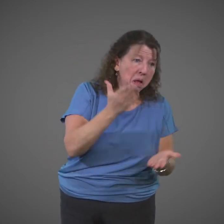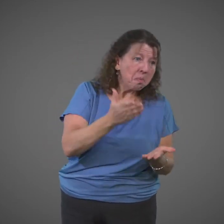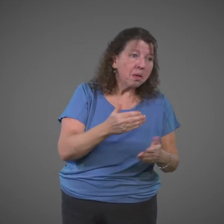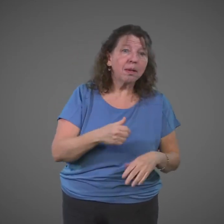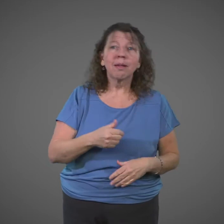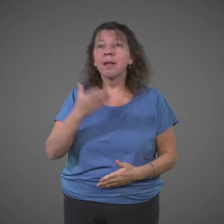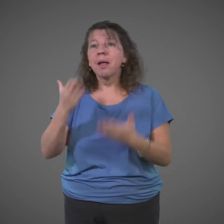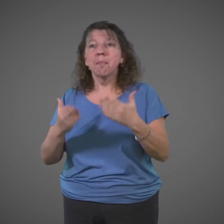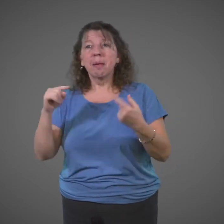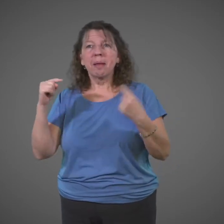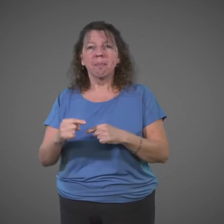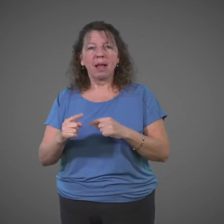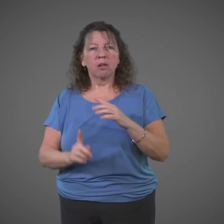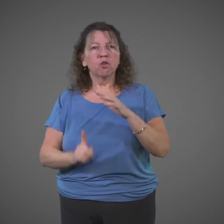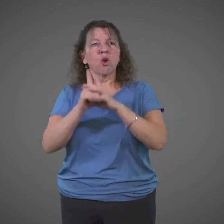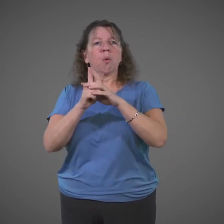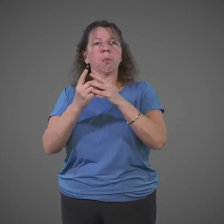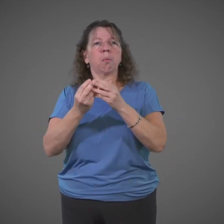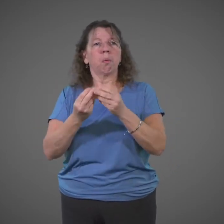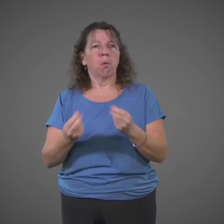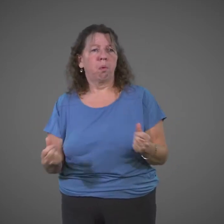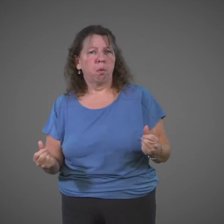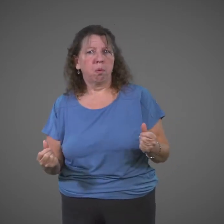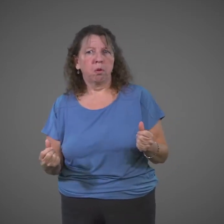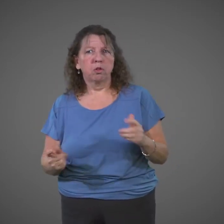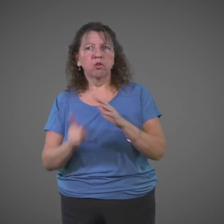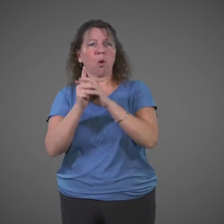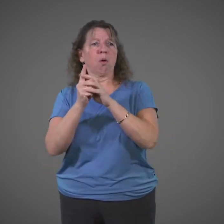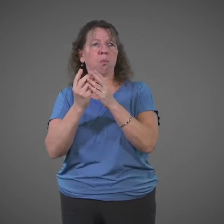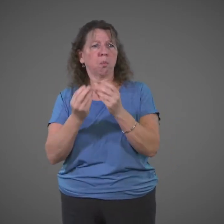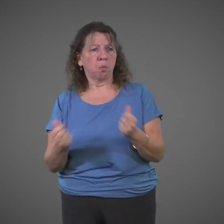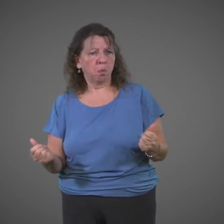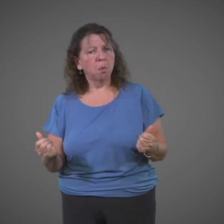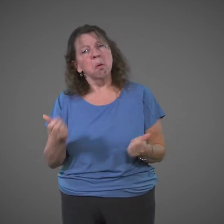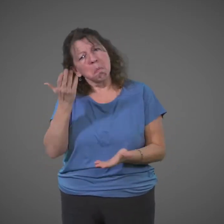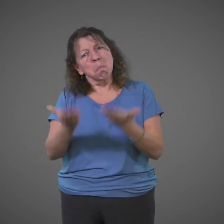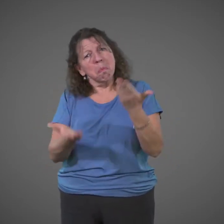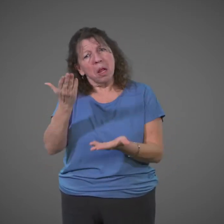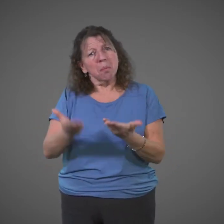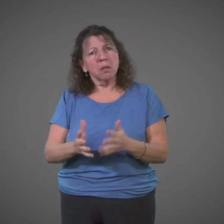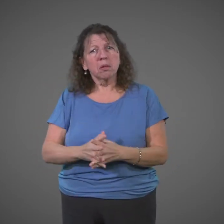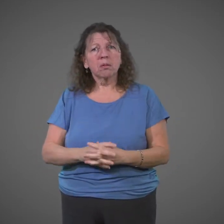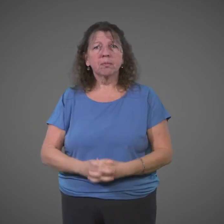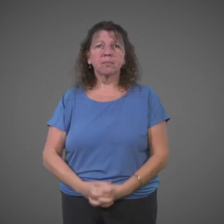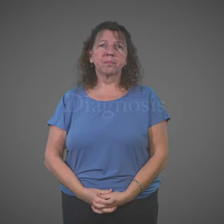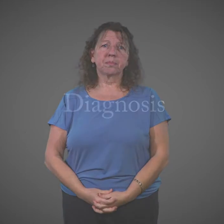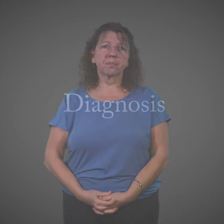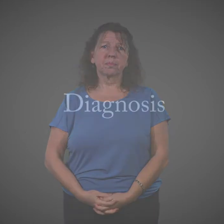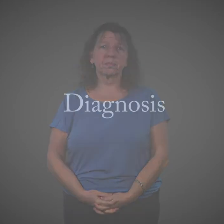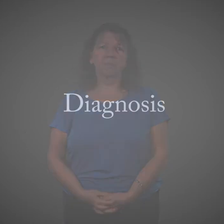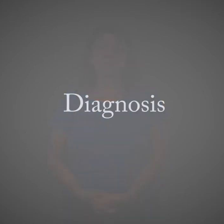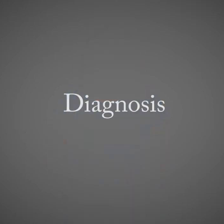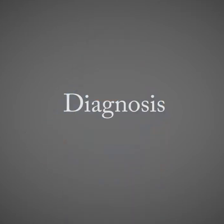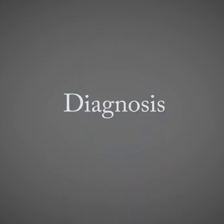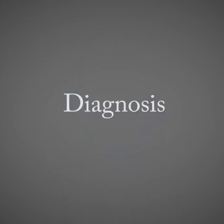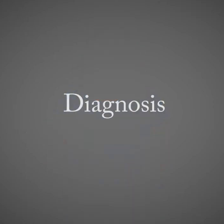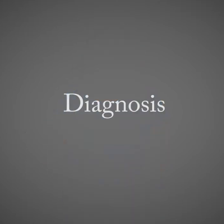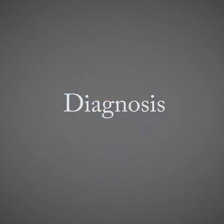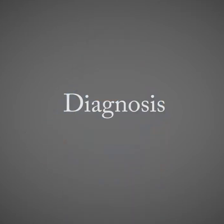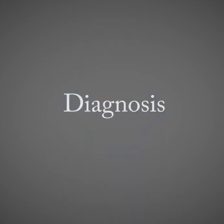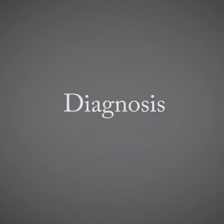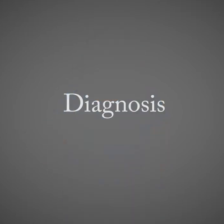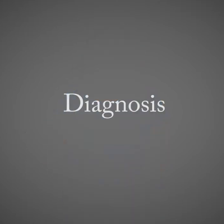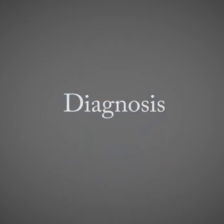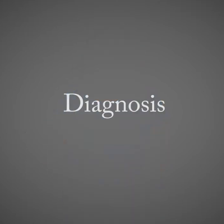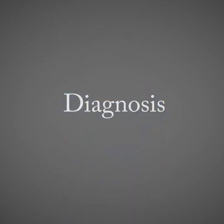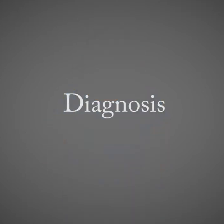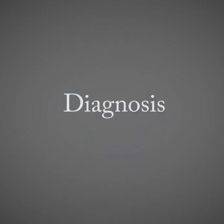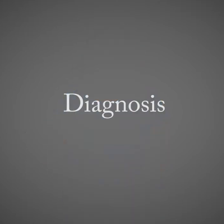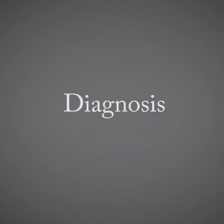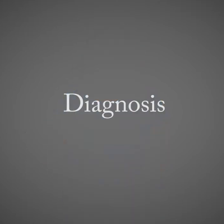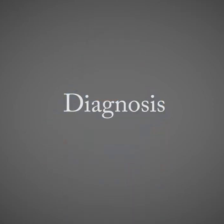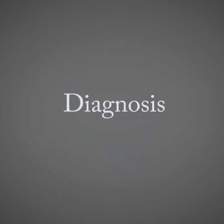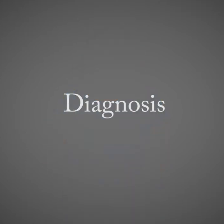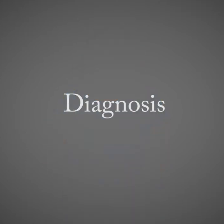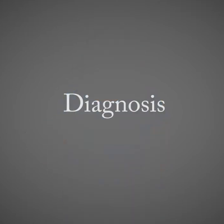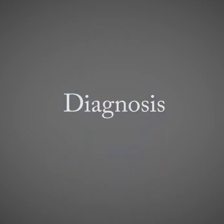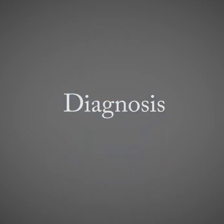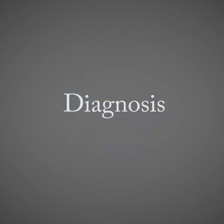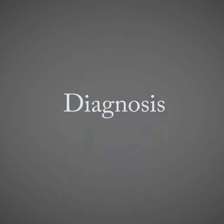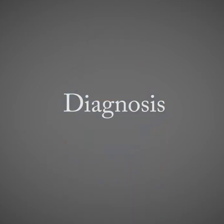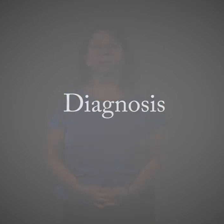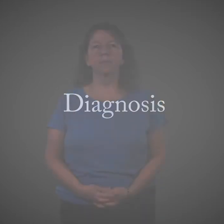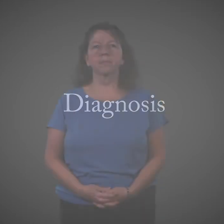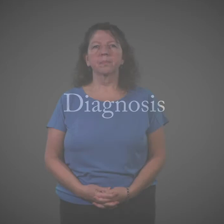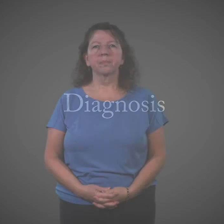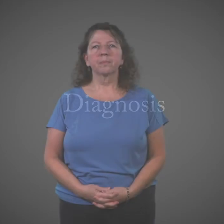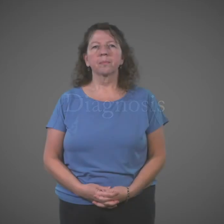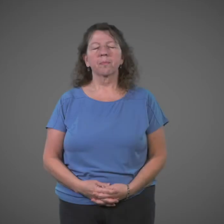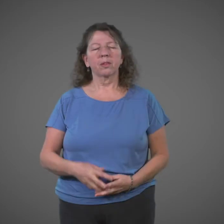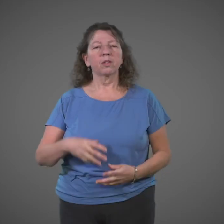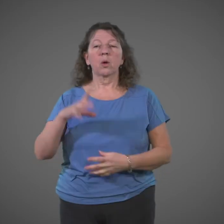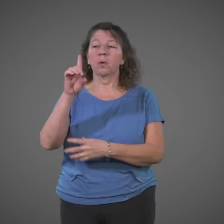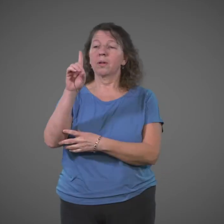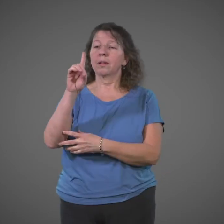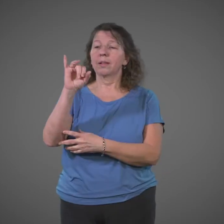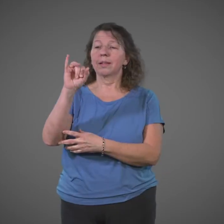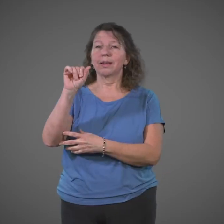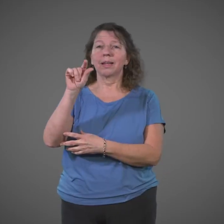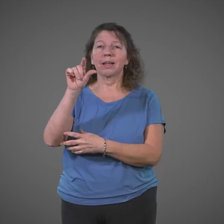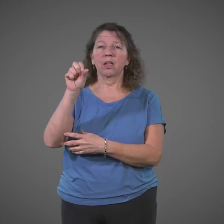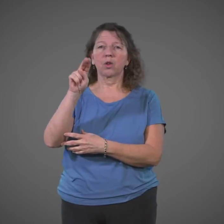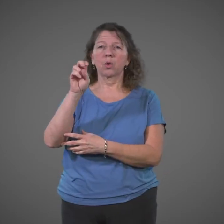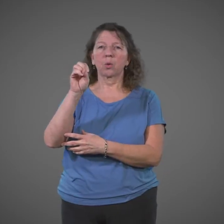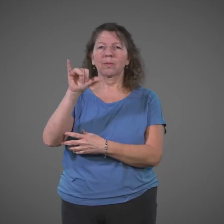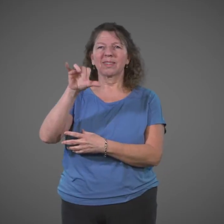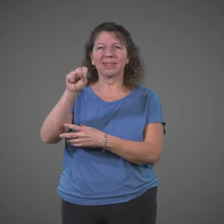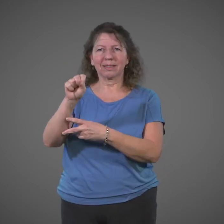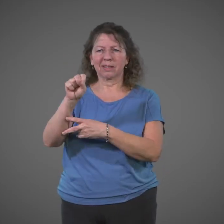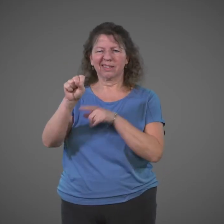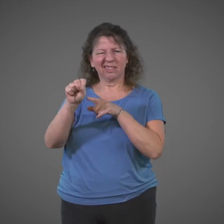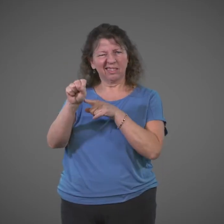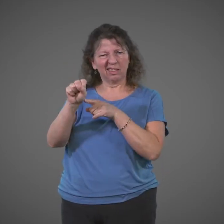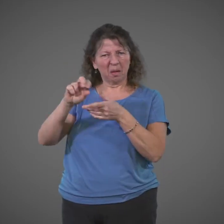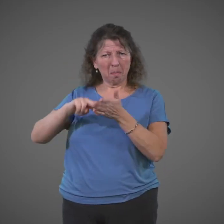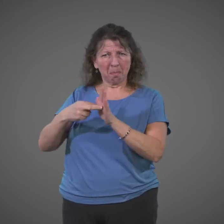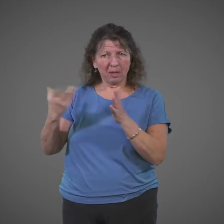and go for different lengths of time.